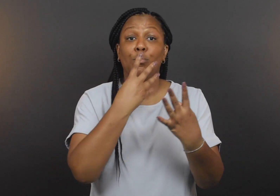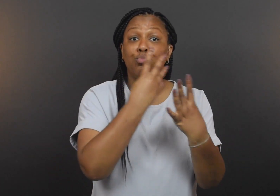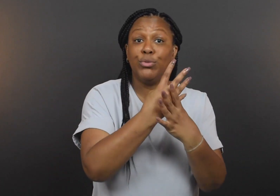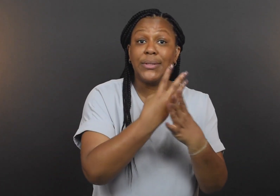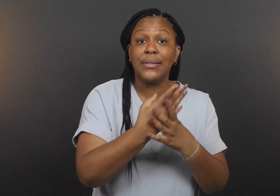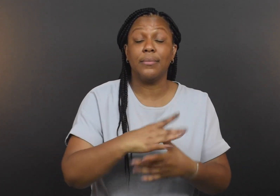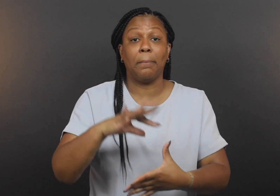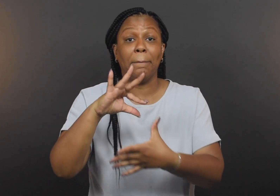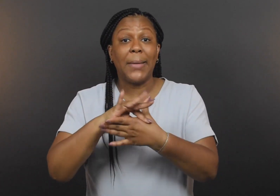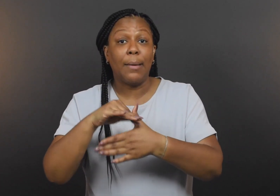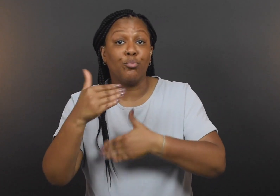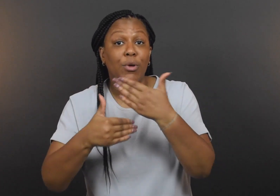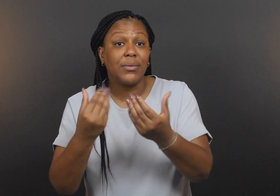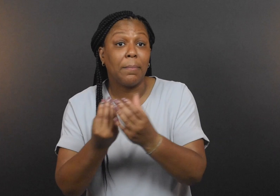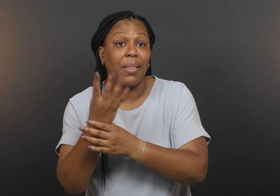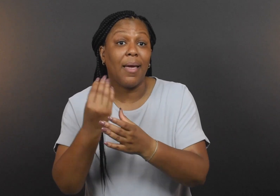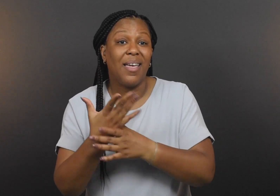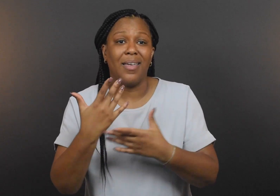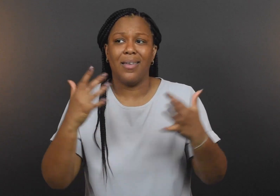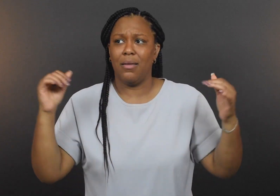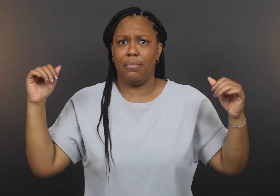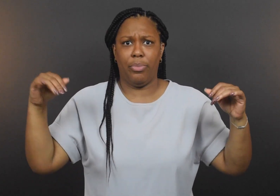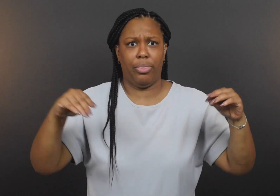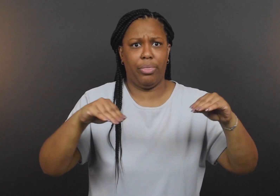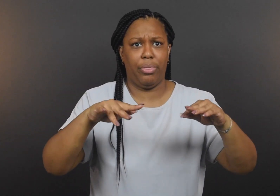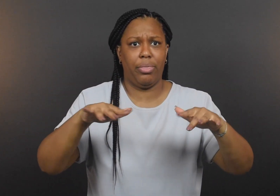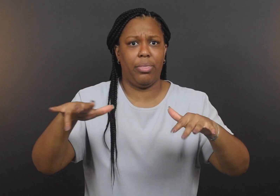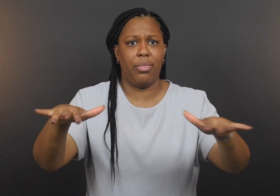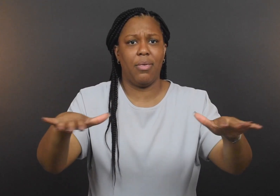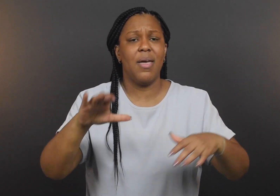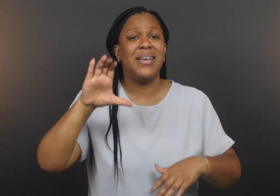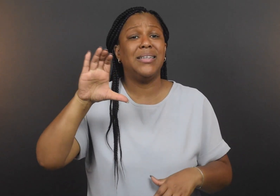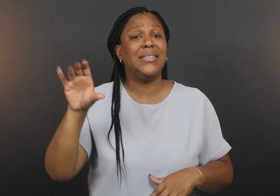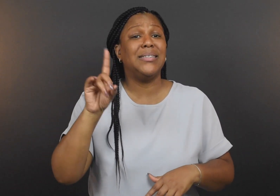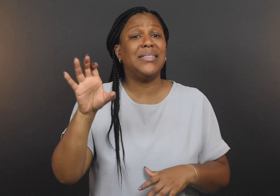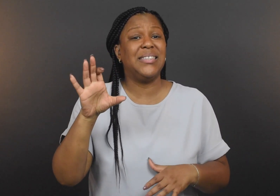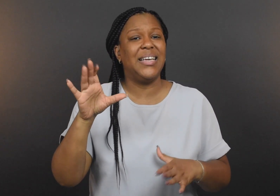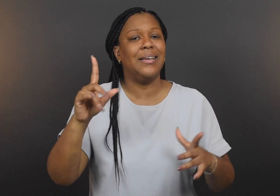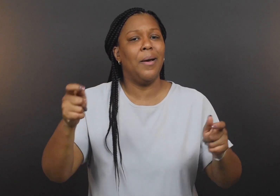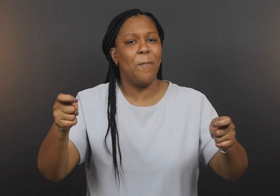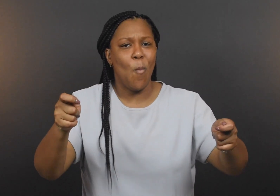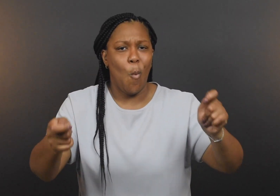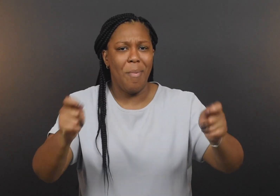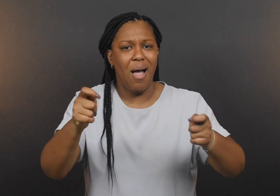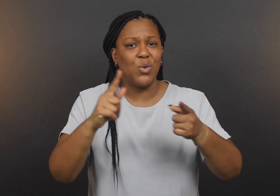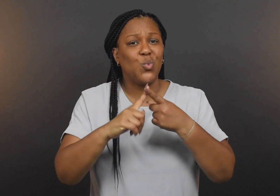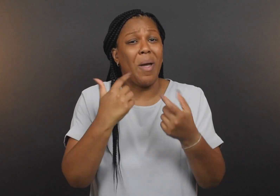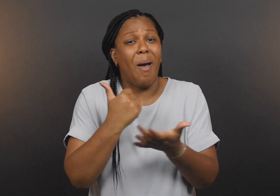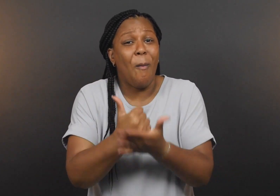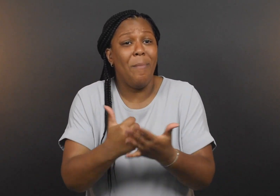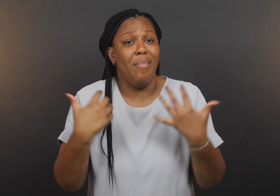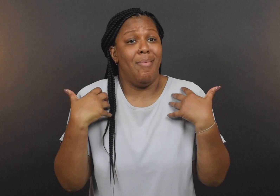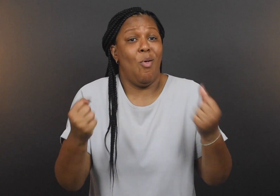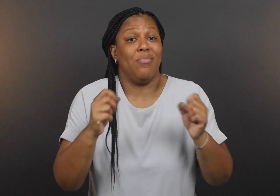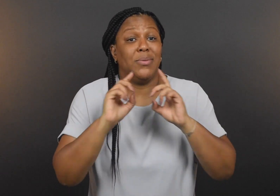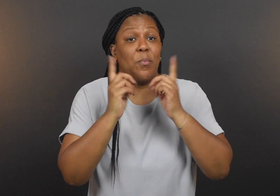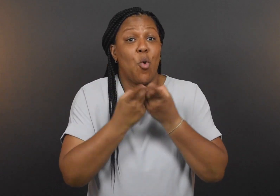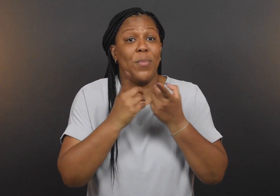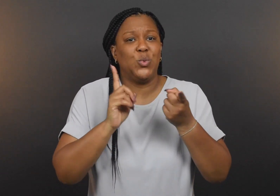and prisons and meat processing plants followed. CDC mobilized to help health departments tamp